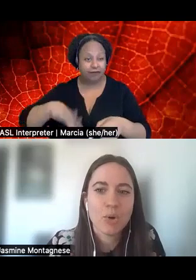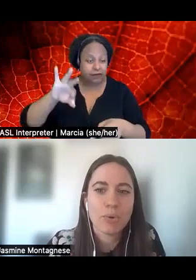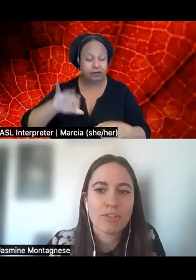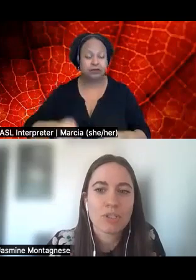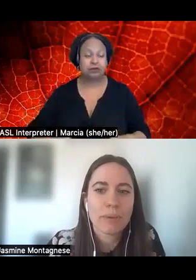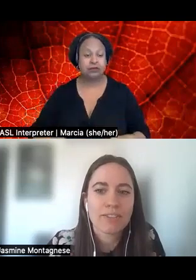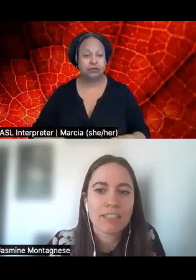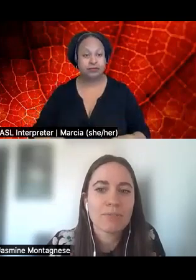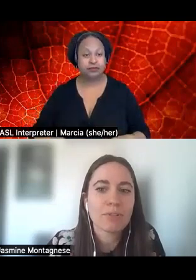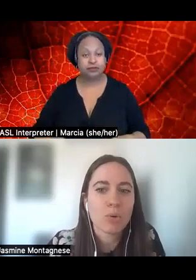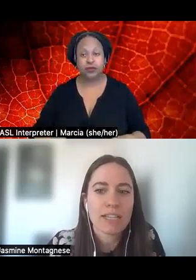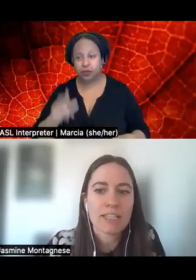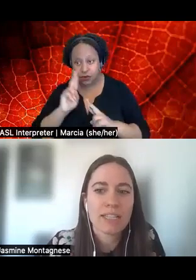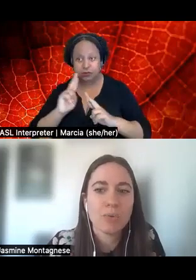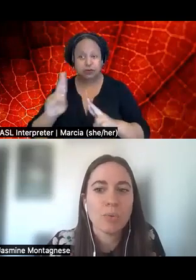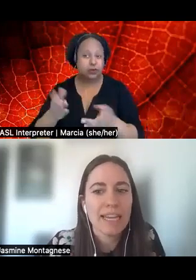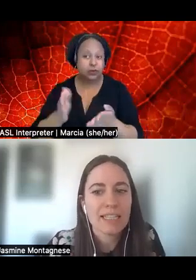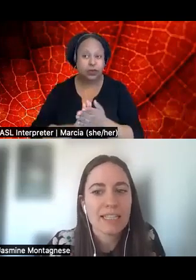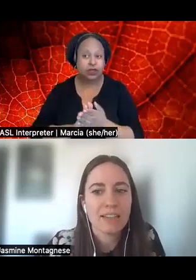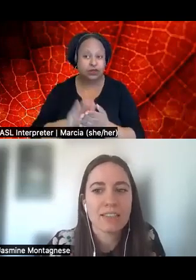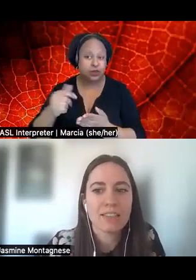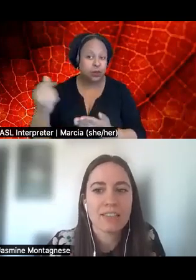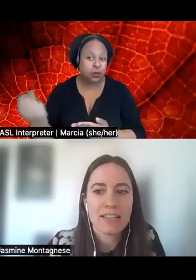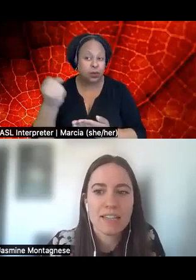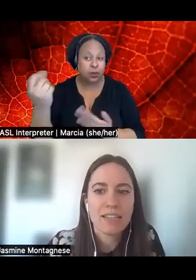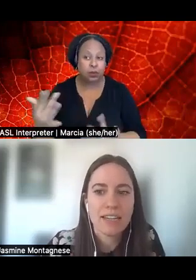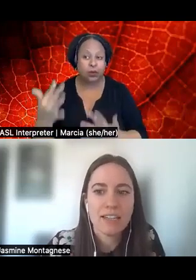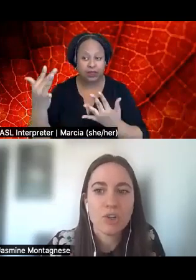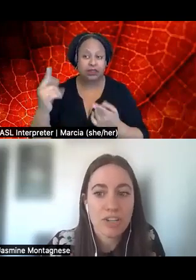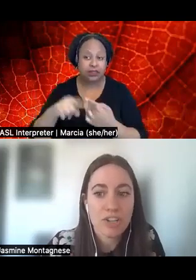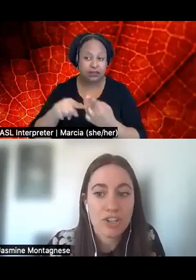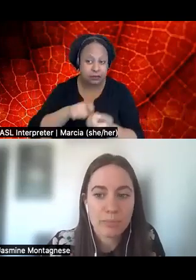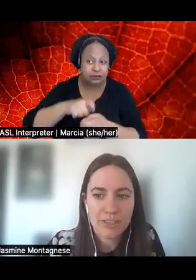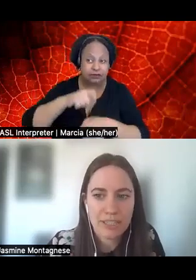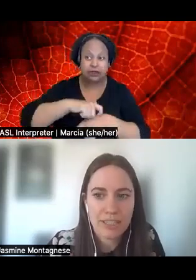We respectfully request that you wait until the designated question period